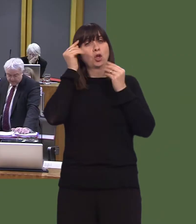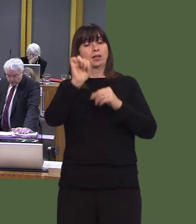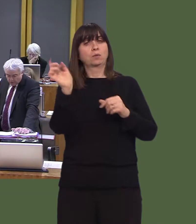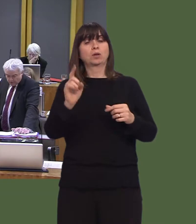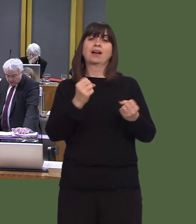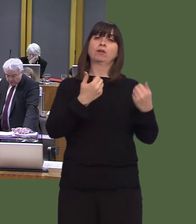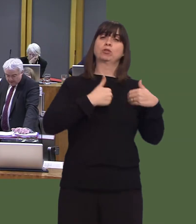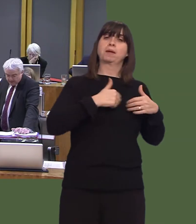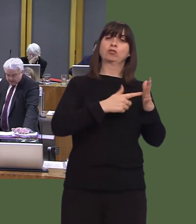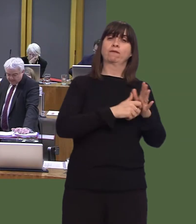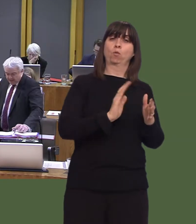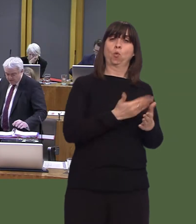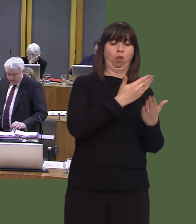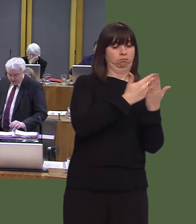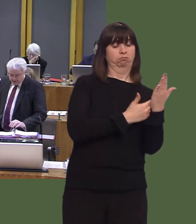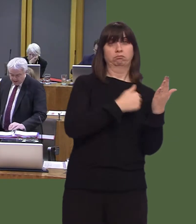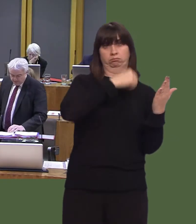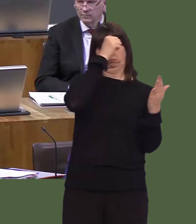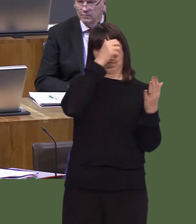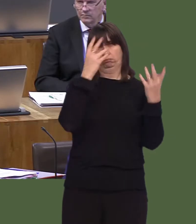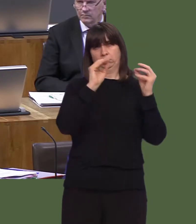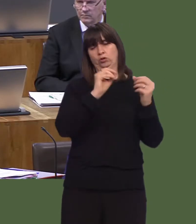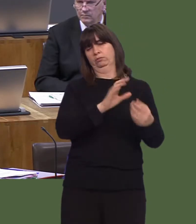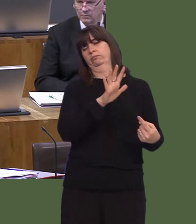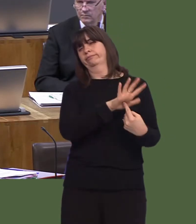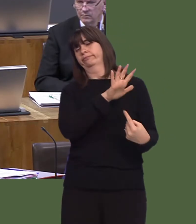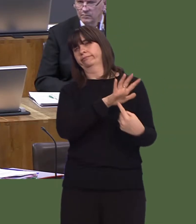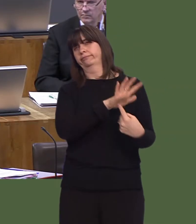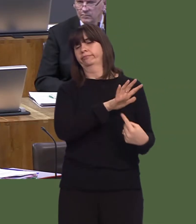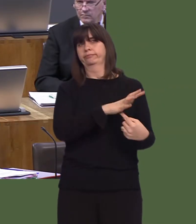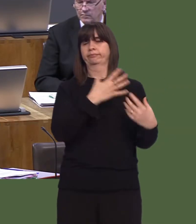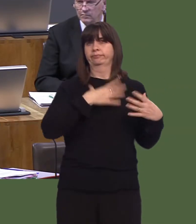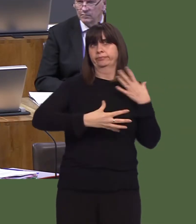for All' that we recognise the value of education and aim to instil in everyone a passion to learn throughout their lives.